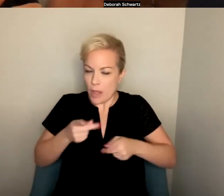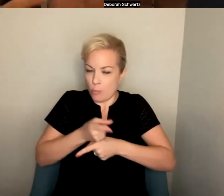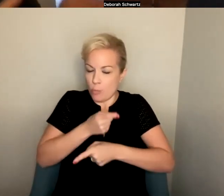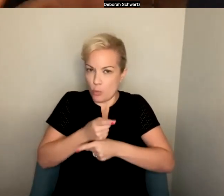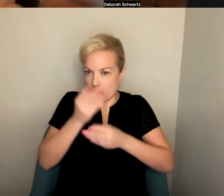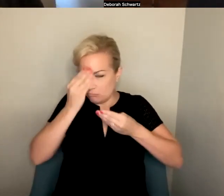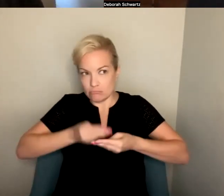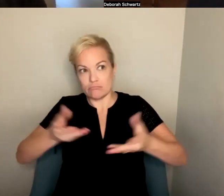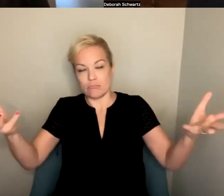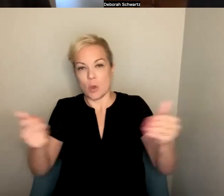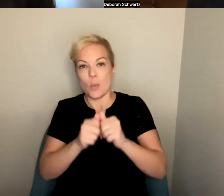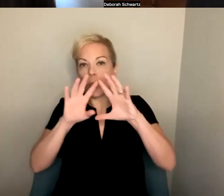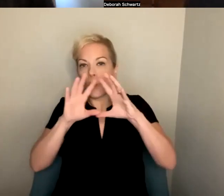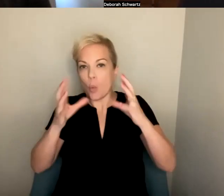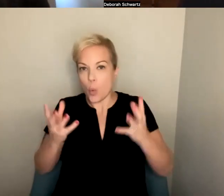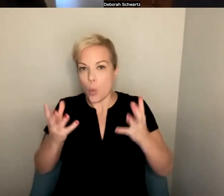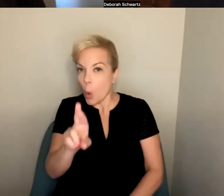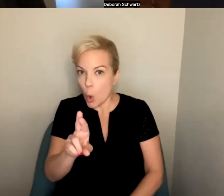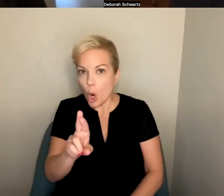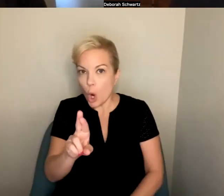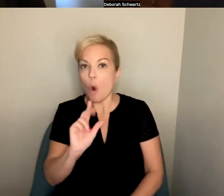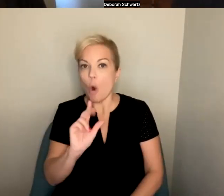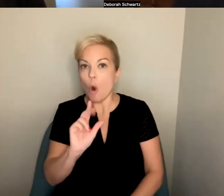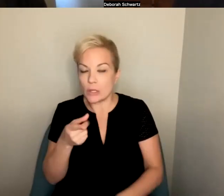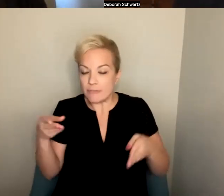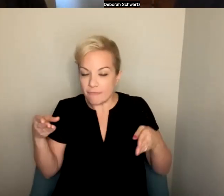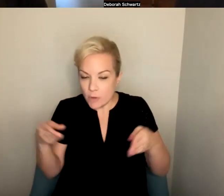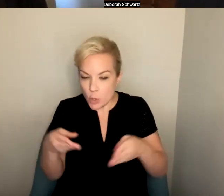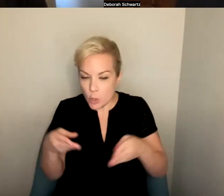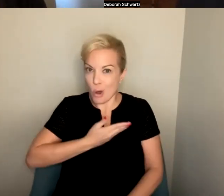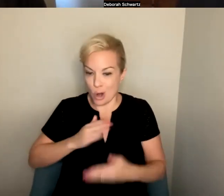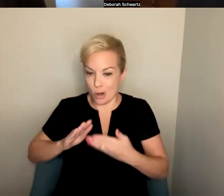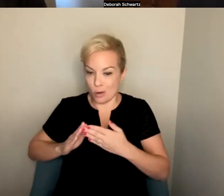be just for our community, because, you know, that is part of the structure that we have to